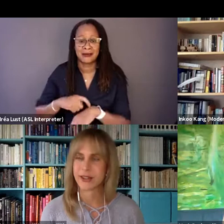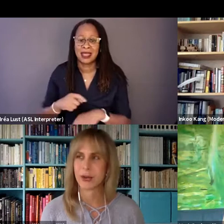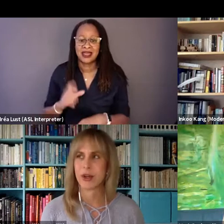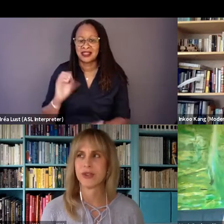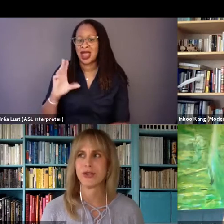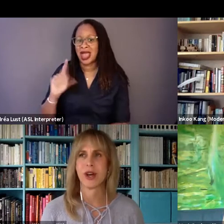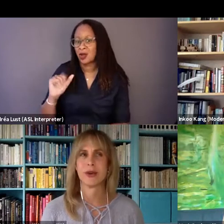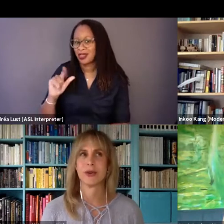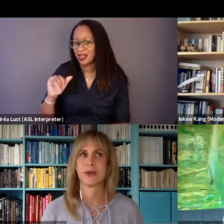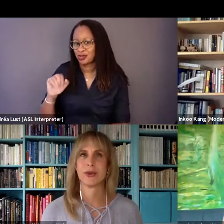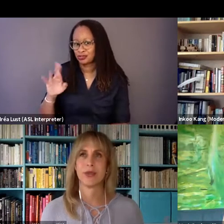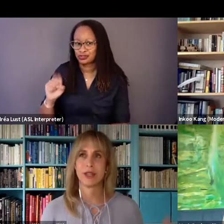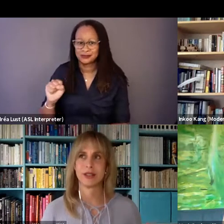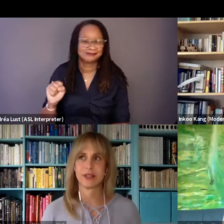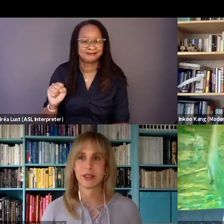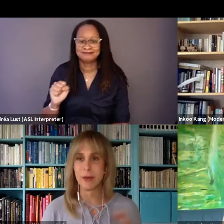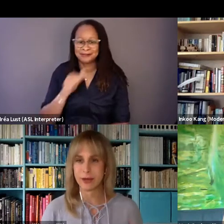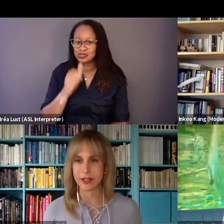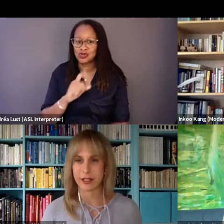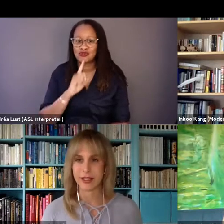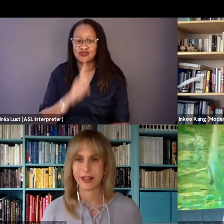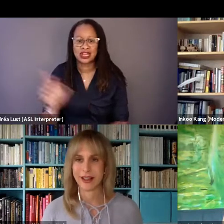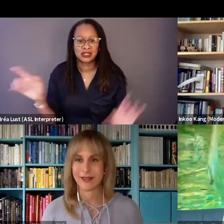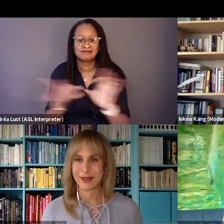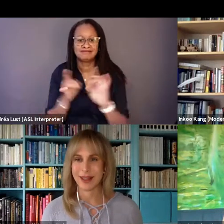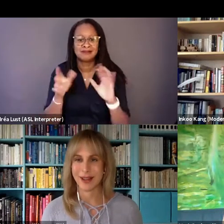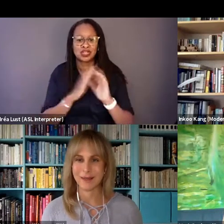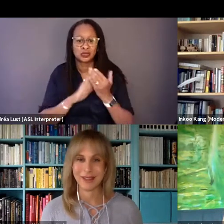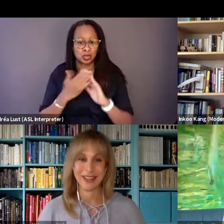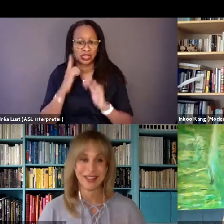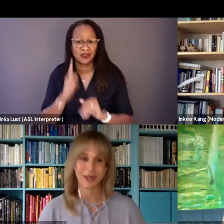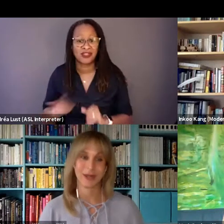and there was no real community for them to, especially Liz.